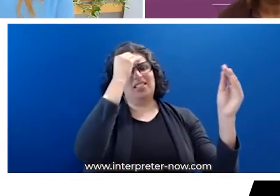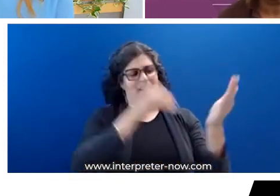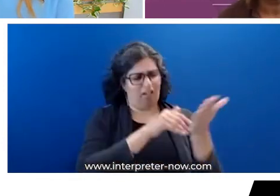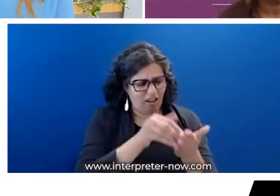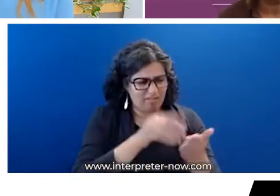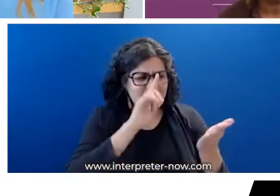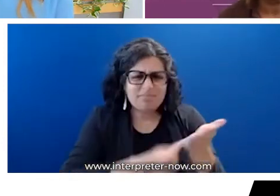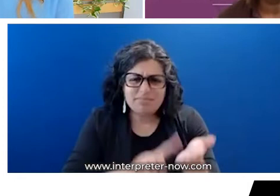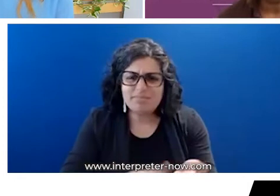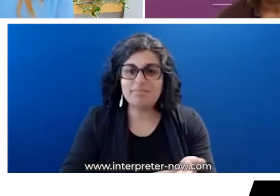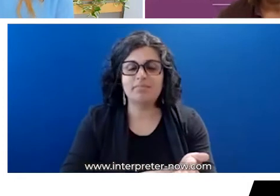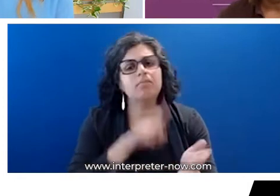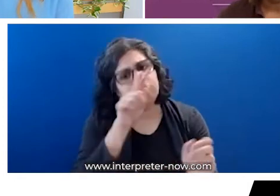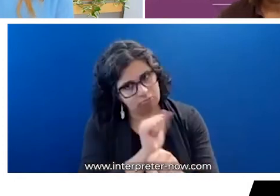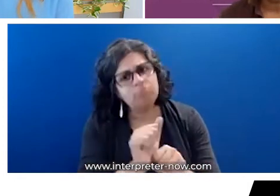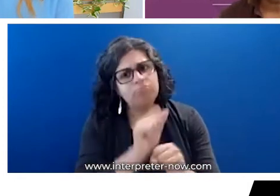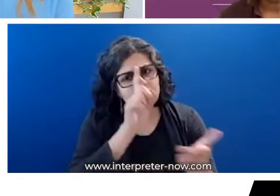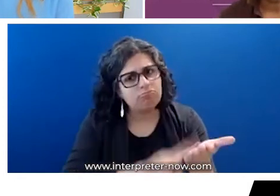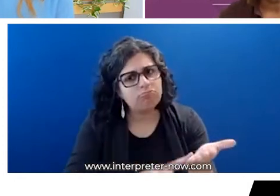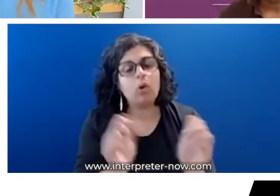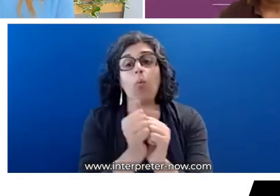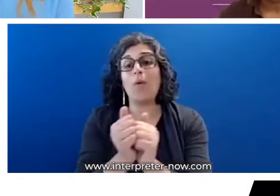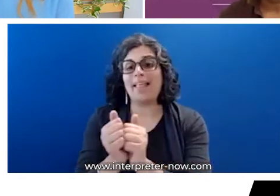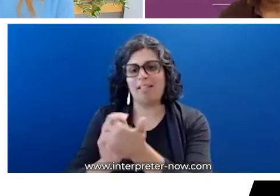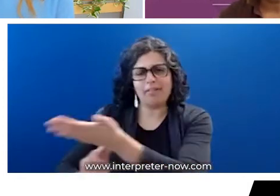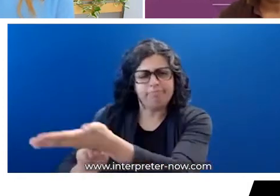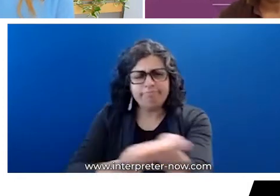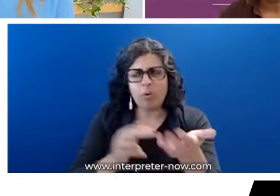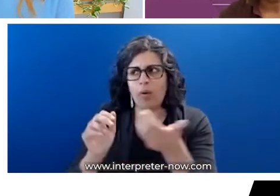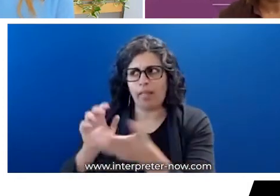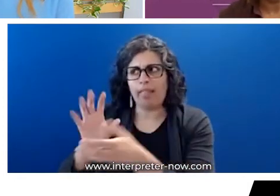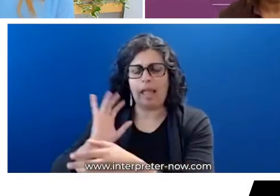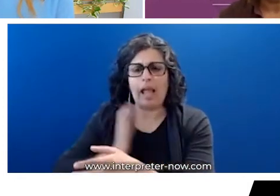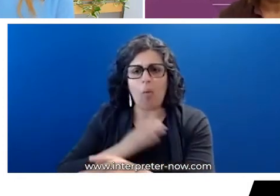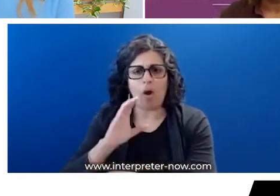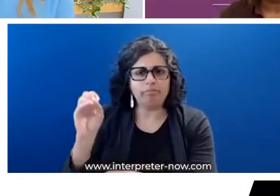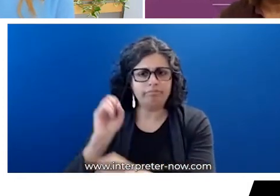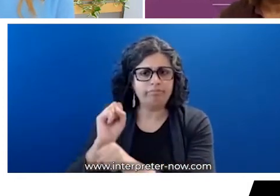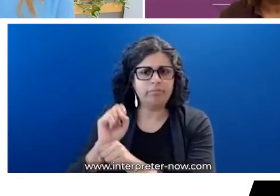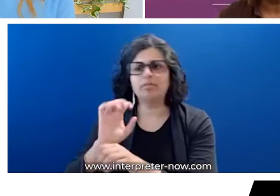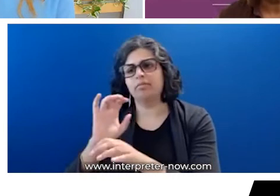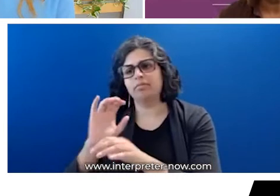check in with our colleagues. I think that that's hurting us. It's hurting our relationships.